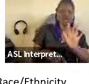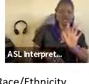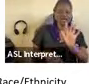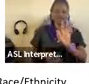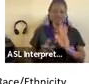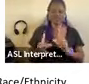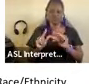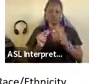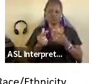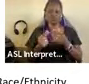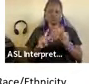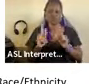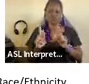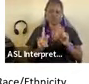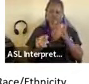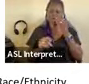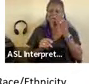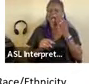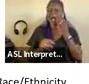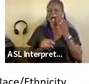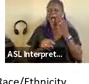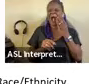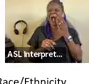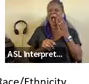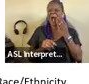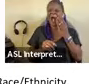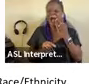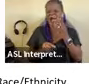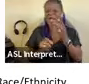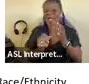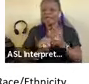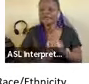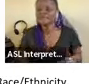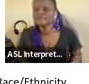And by race ethnicity you can see we still have some disparities in the percentage